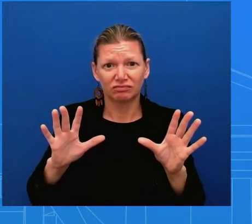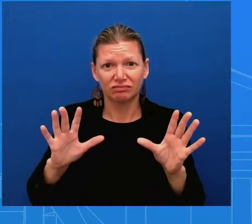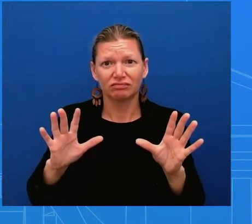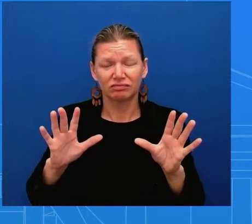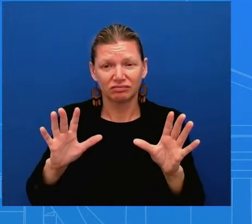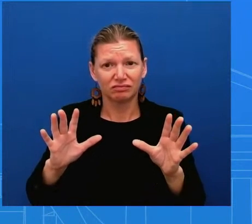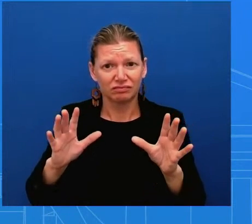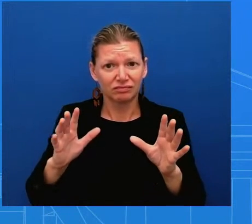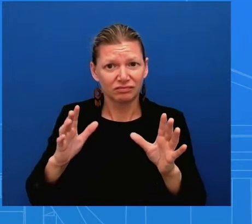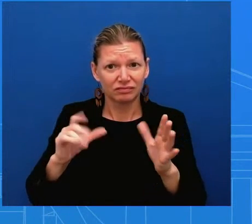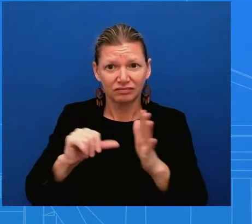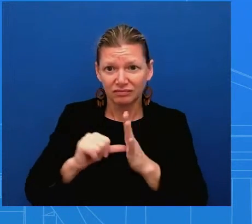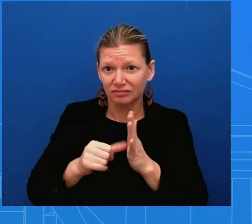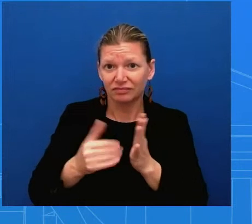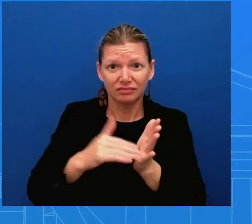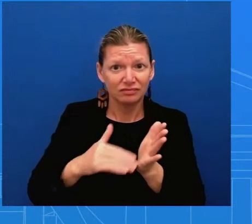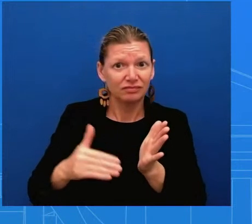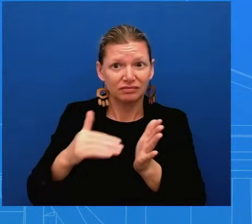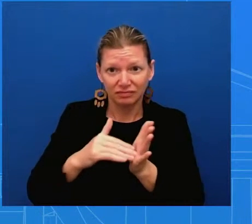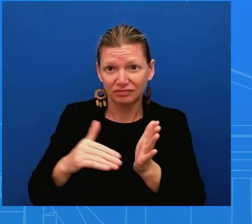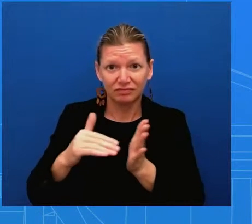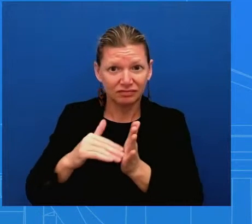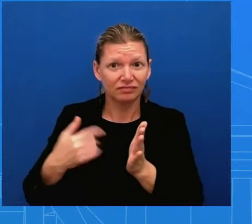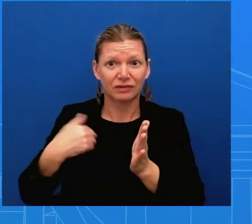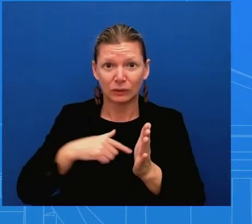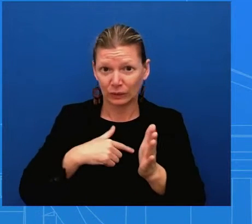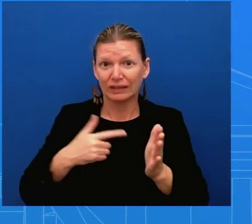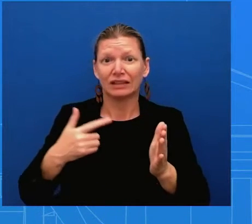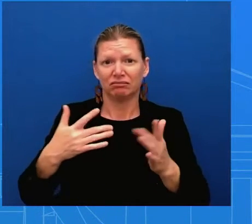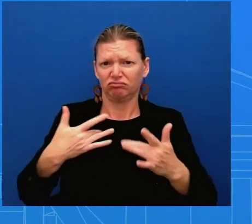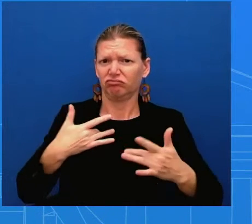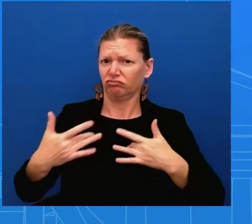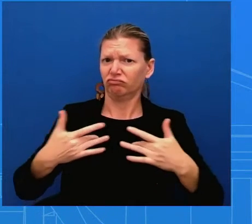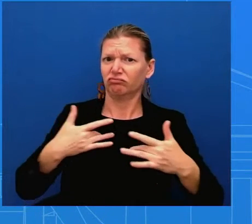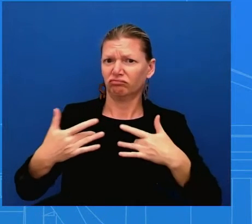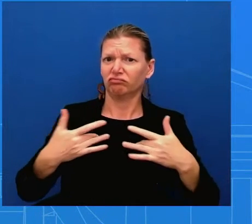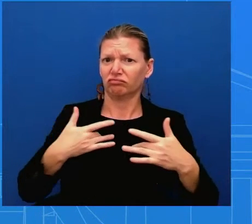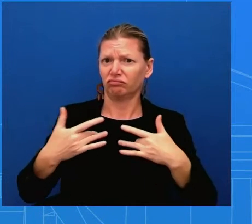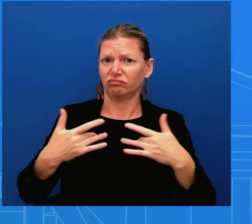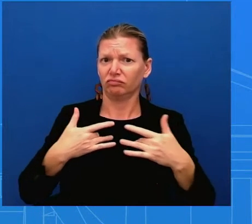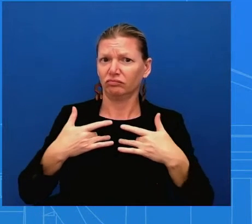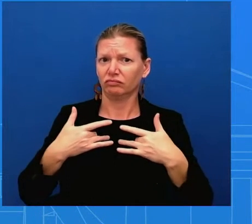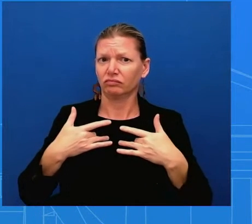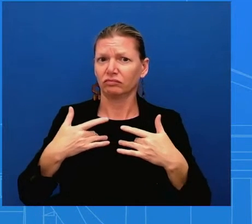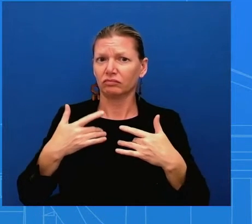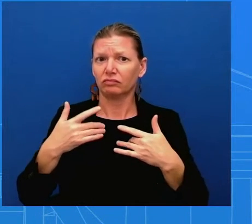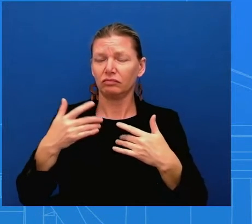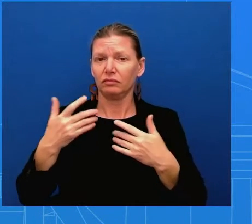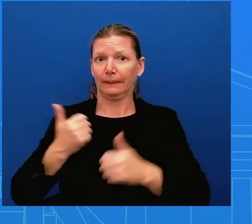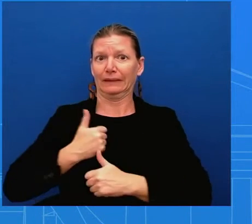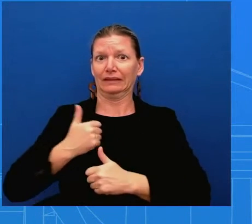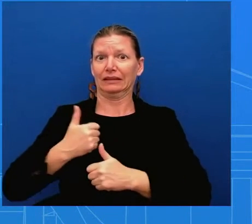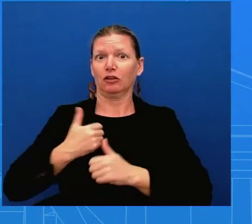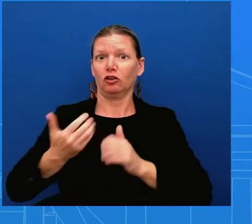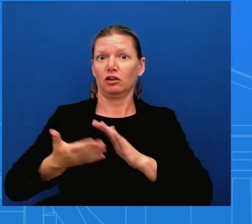our concerns about a major mil- -- major military operations into Rafah. And so, we have been very clear about that --